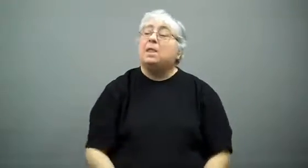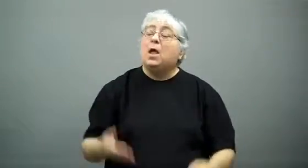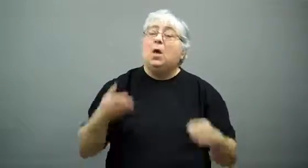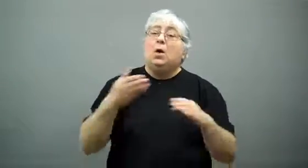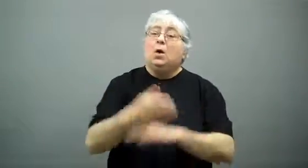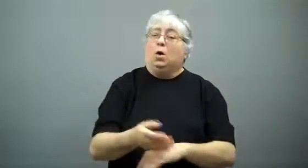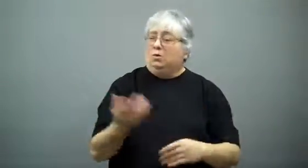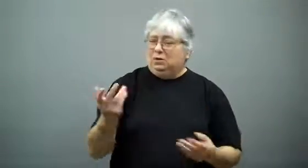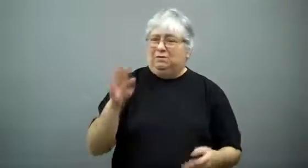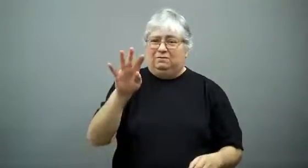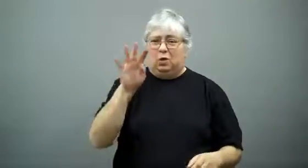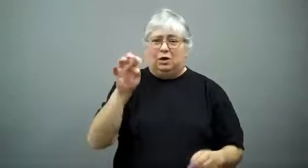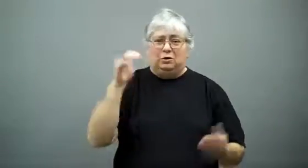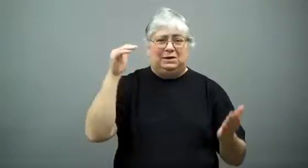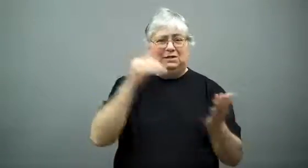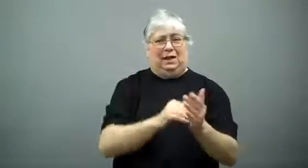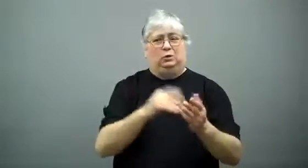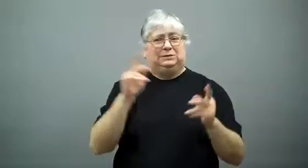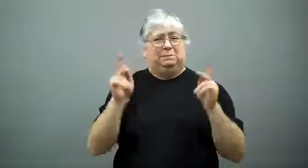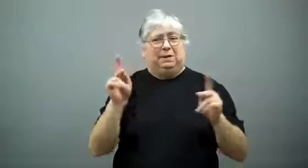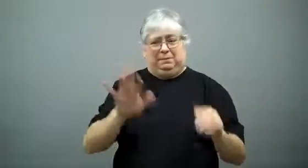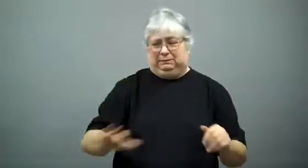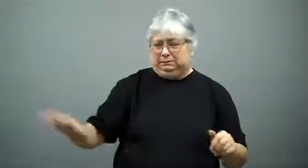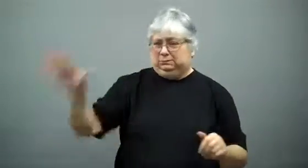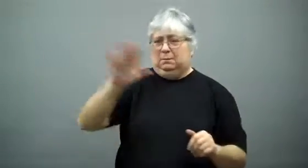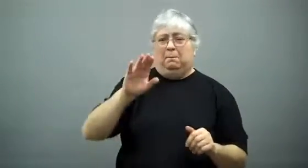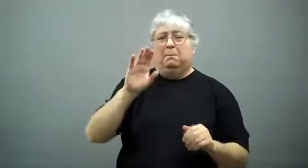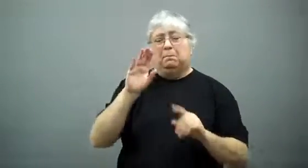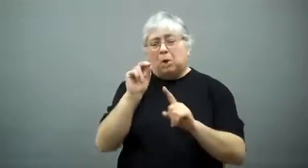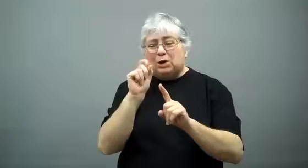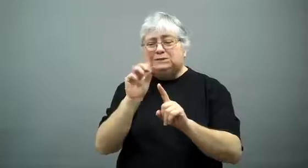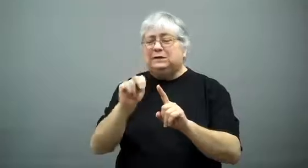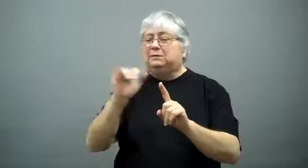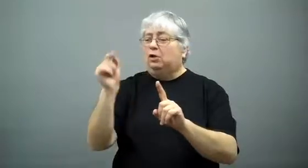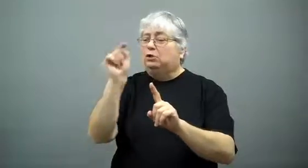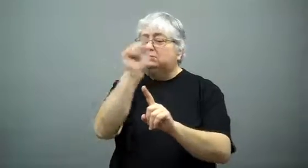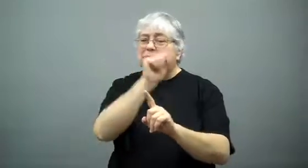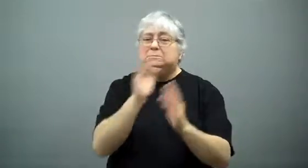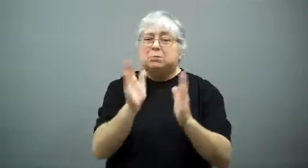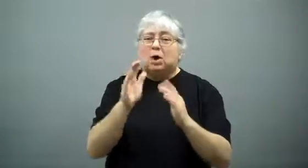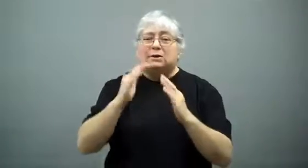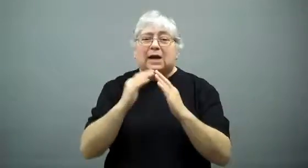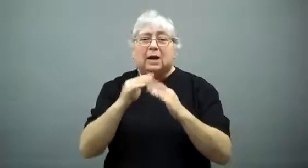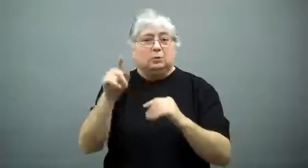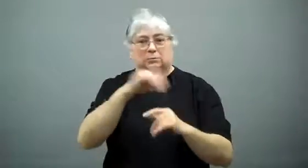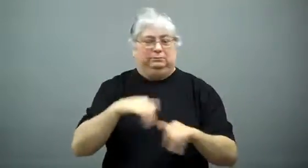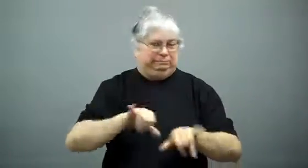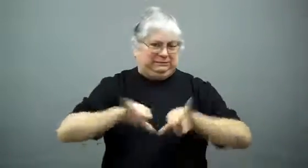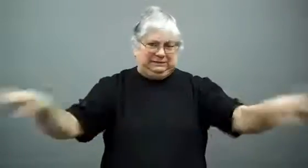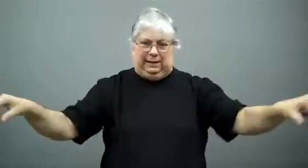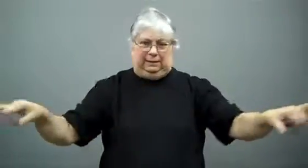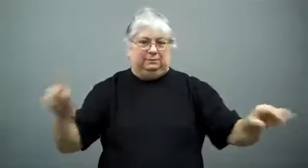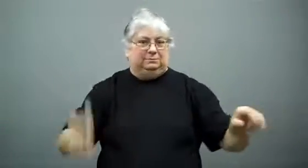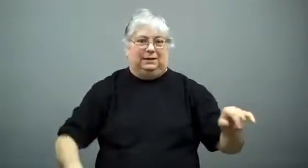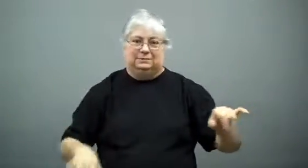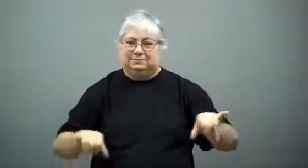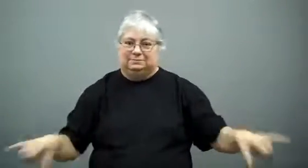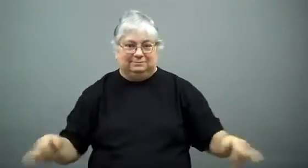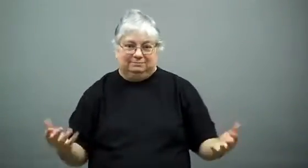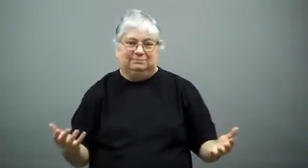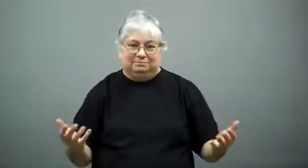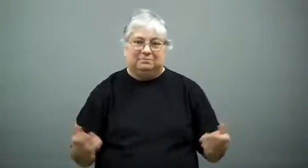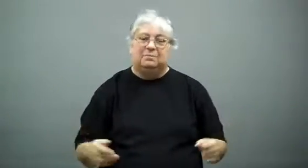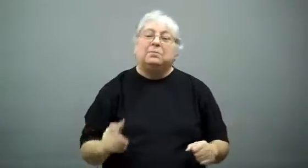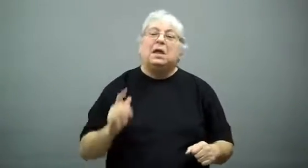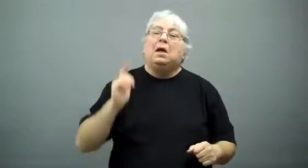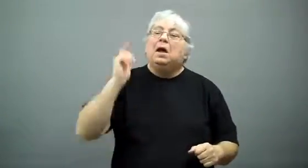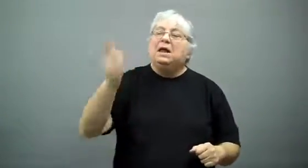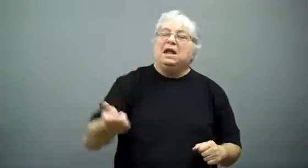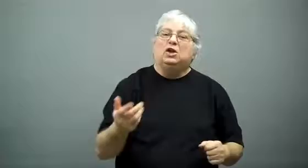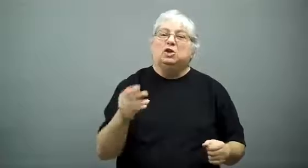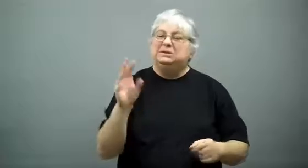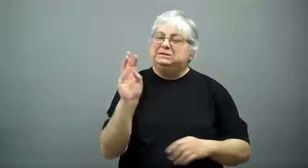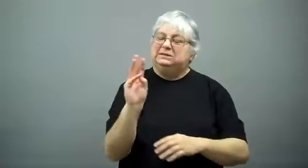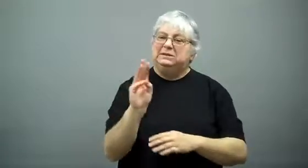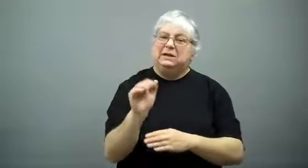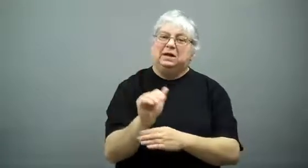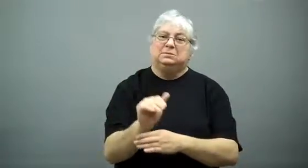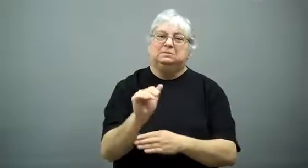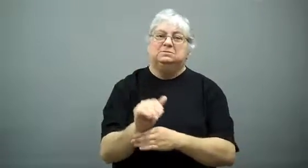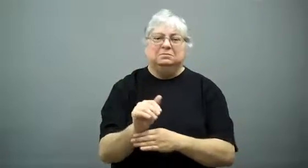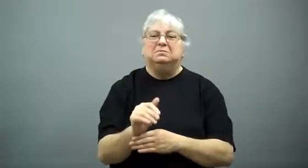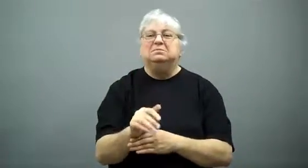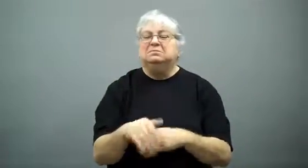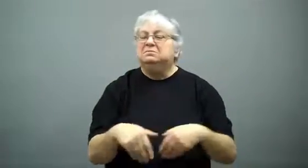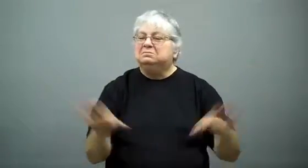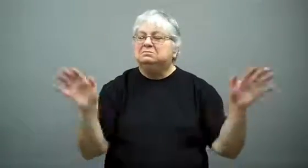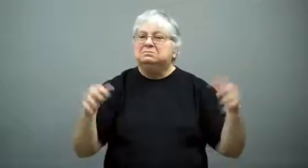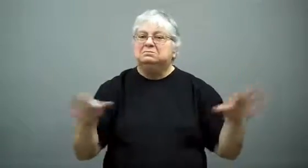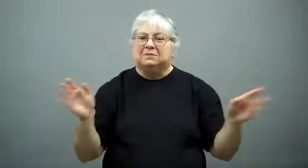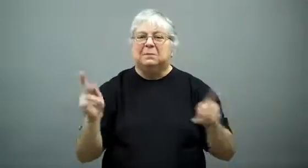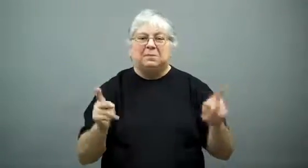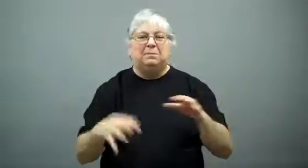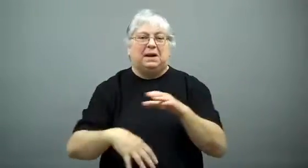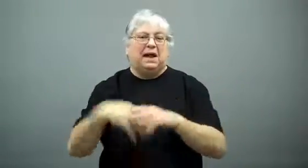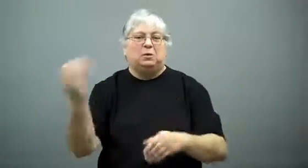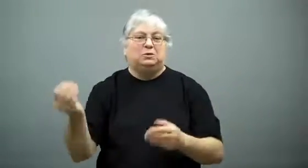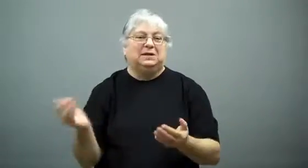Over 400,000 people in Boston and smaller cities nearby were on lockdown.